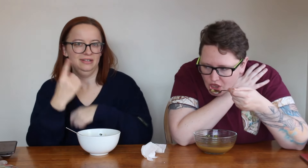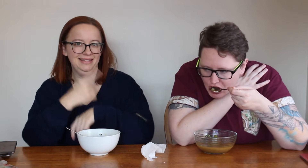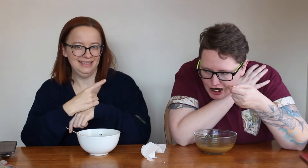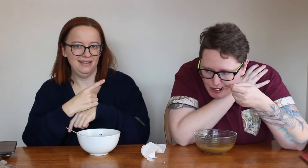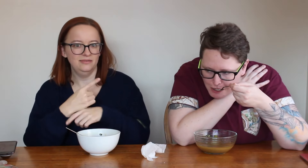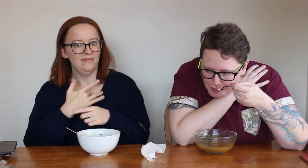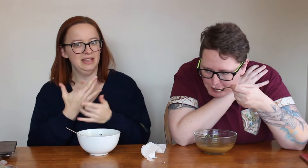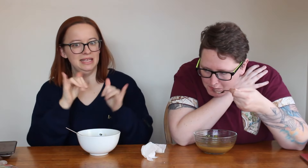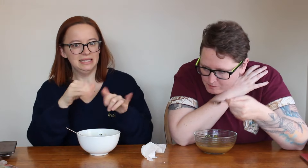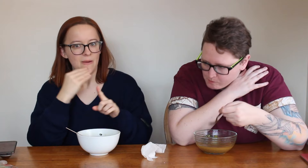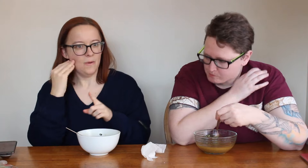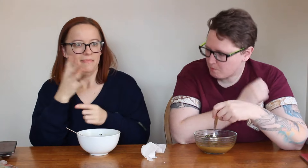And hopefully soon I'll be changing my schedule